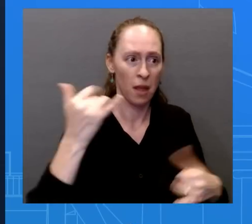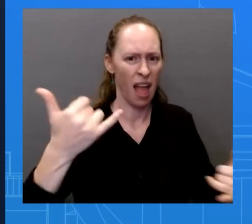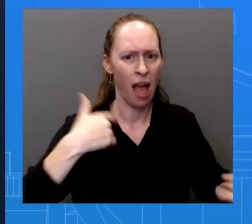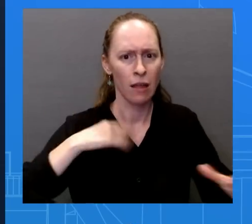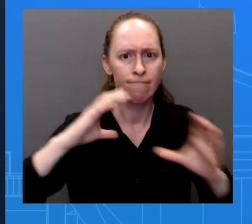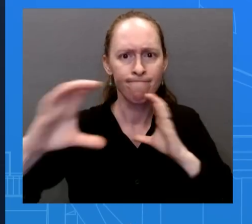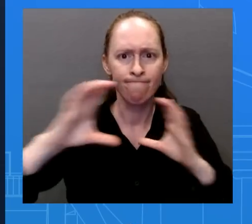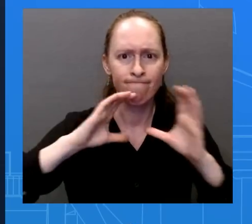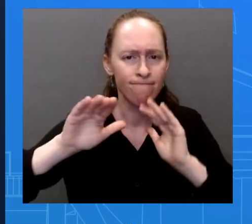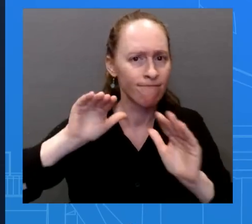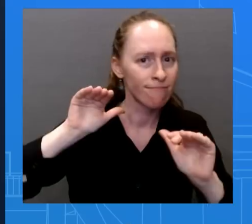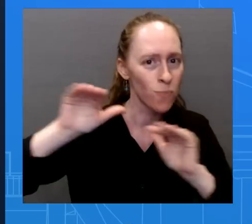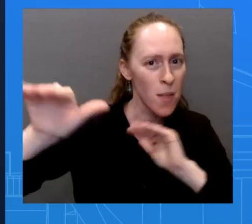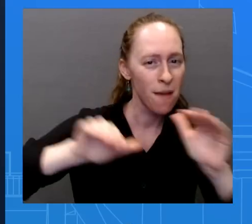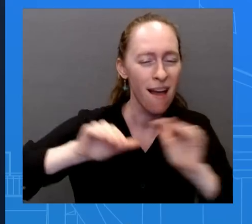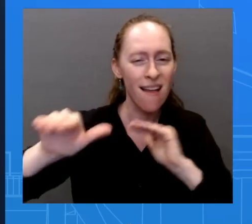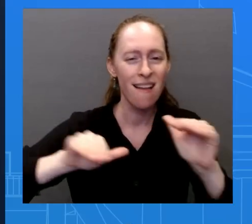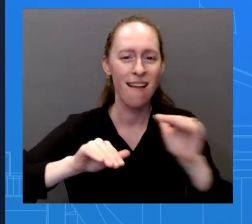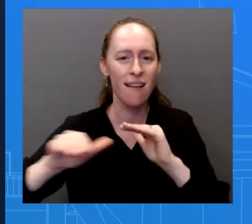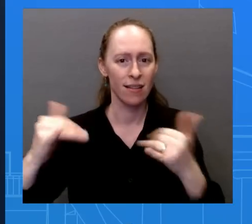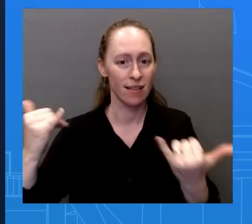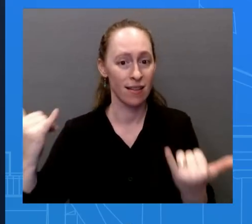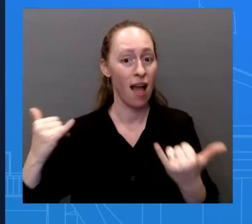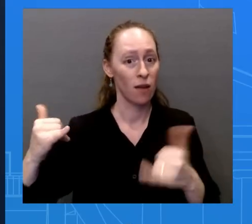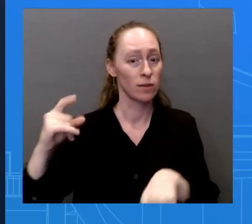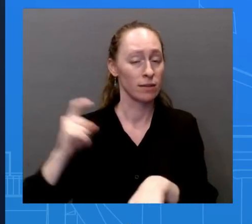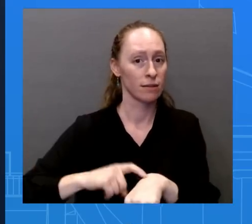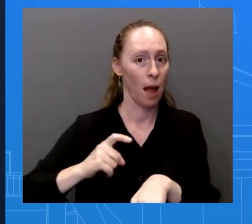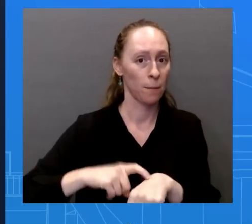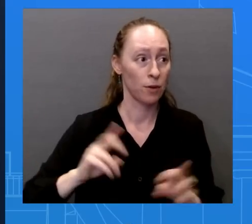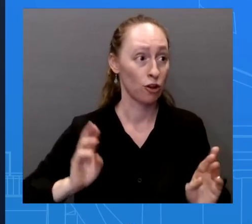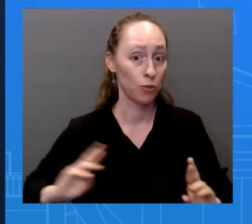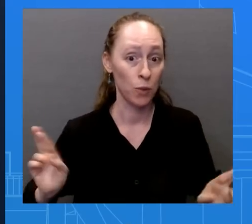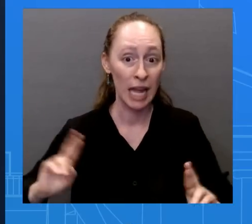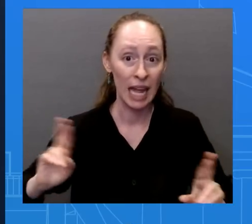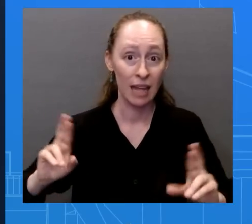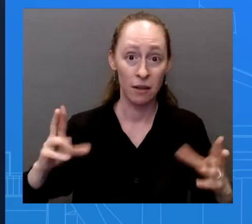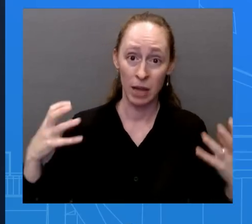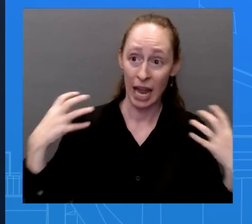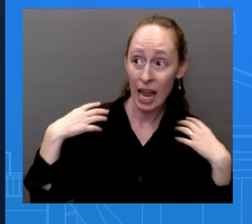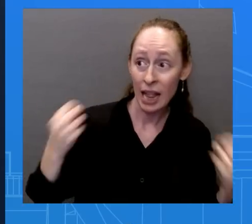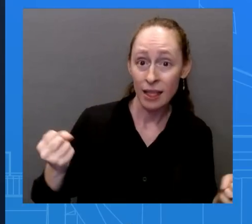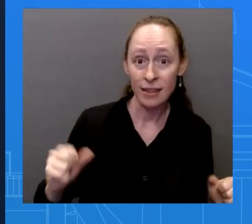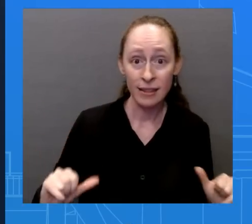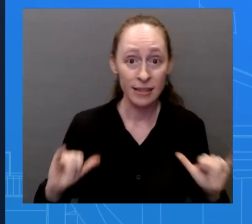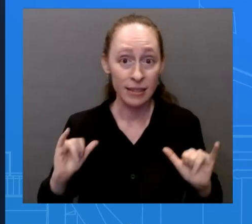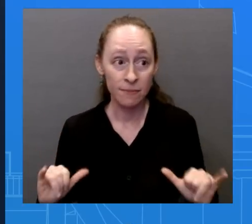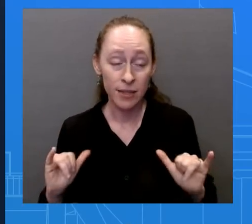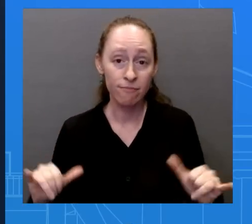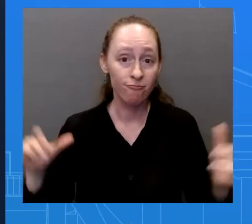and healthy this fall and winter, the best thing you can do is get vaccinated. Ms. Jean-Pierre:Go ahead, Tam. The Press: Yeah, in terms of the President getting out and talking about it,